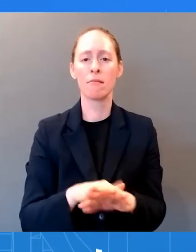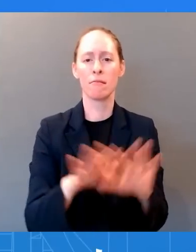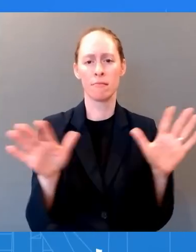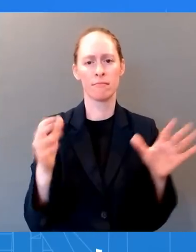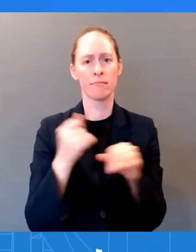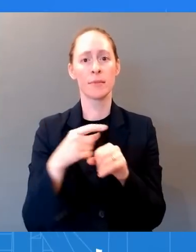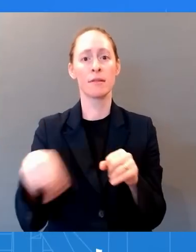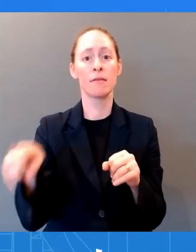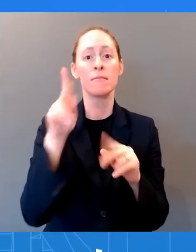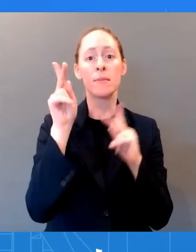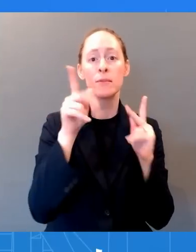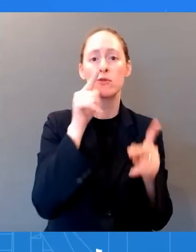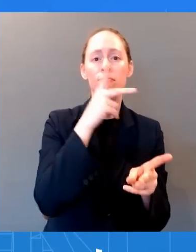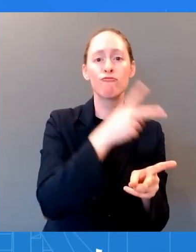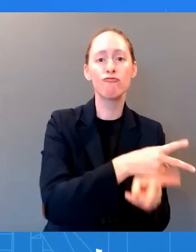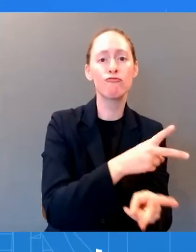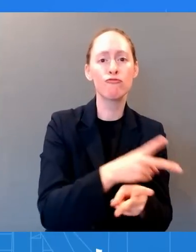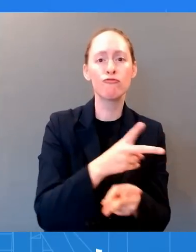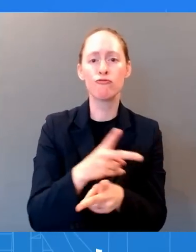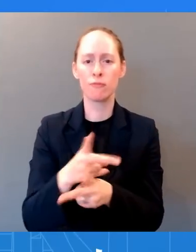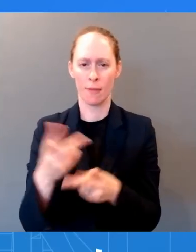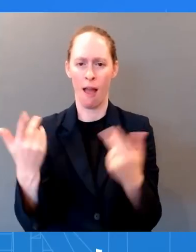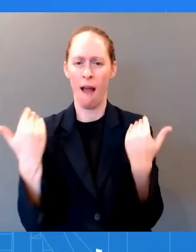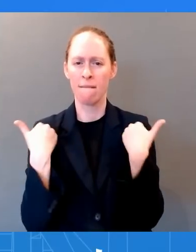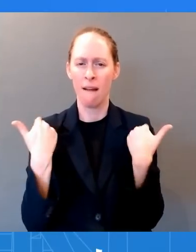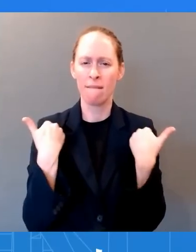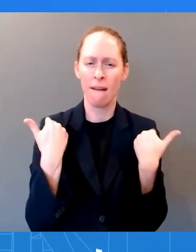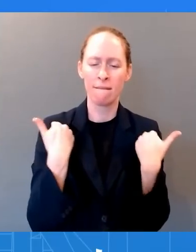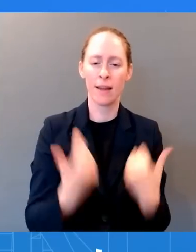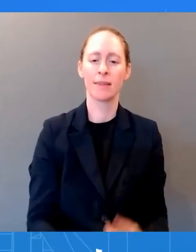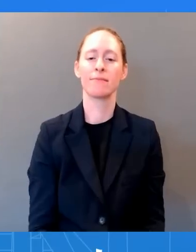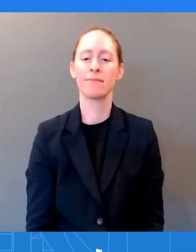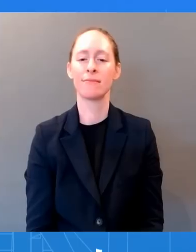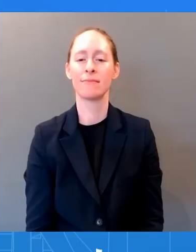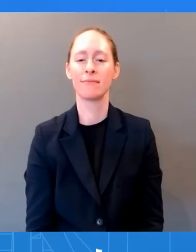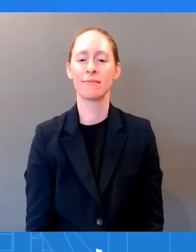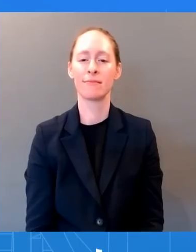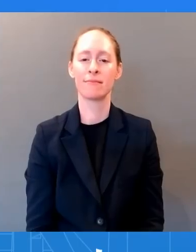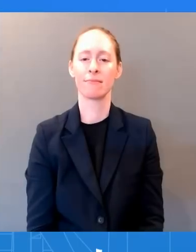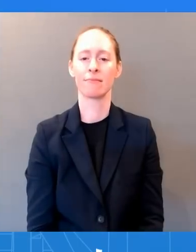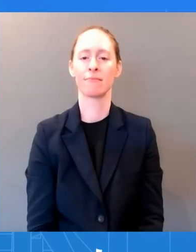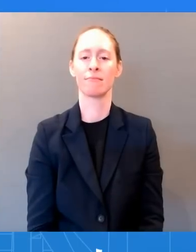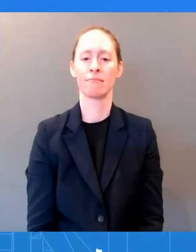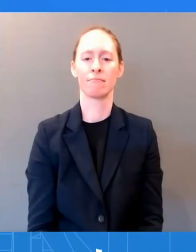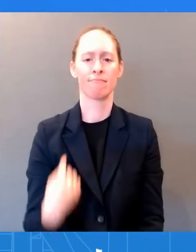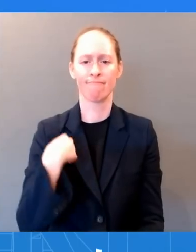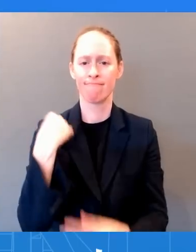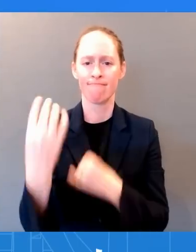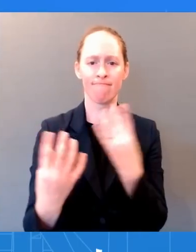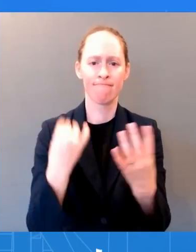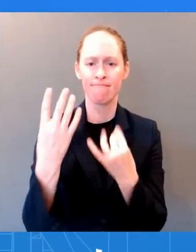to accelerate the fight against the monkeypox outbreak. We're making a lot more doses available and working closely with jurisdictions